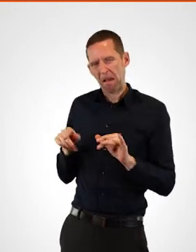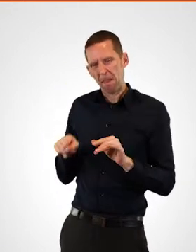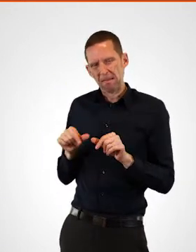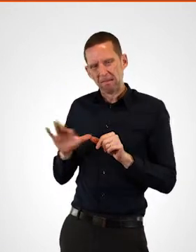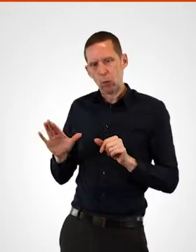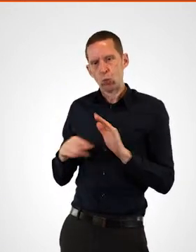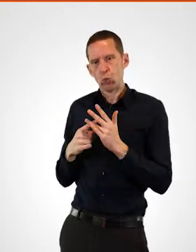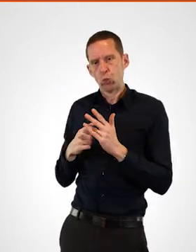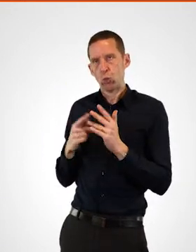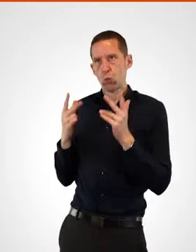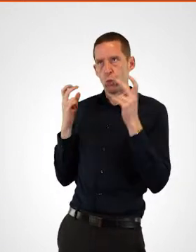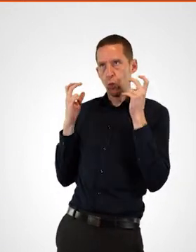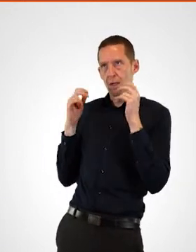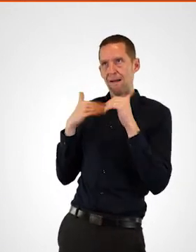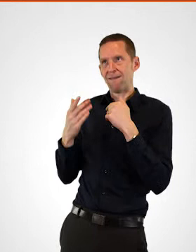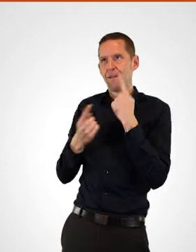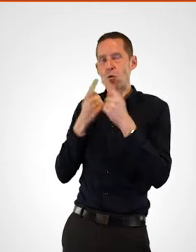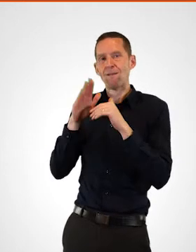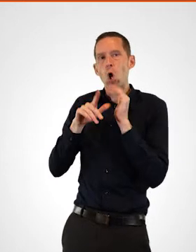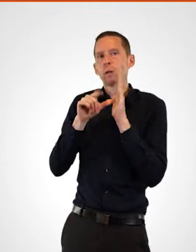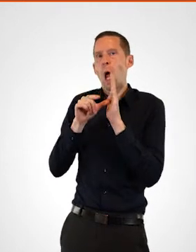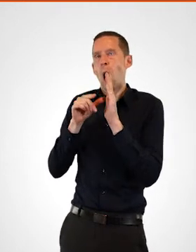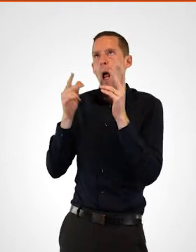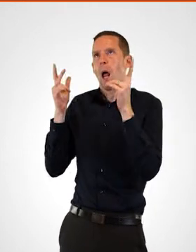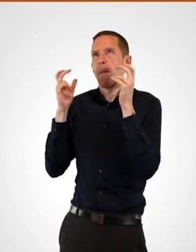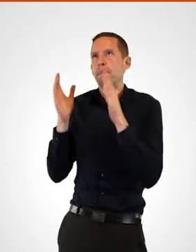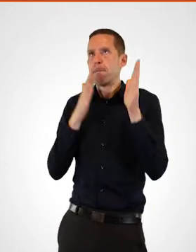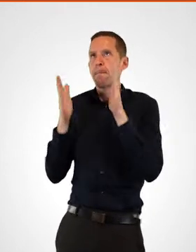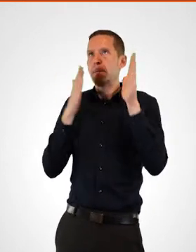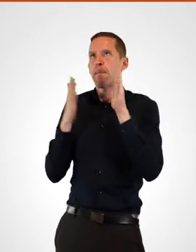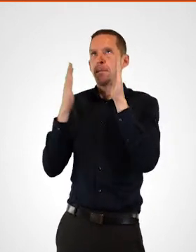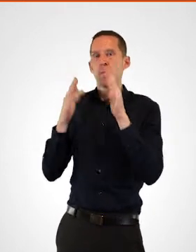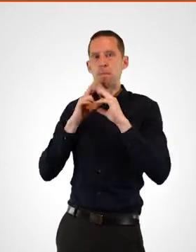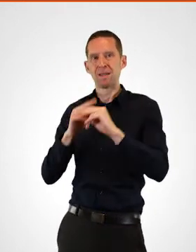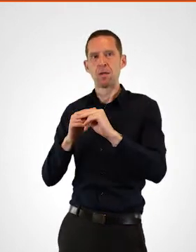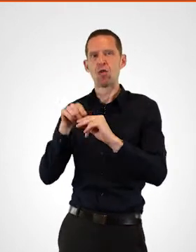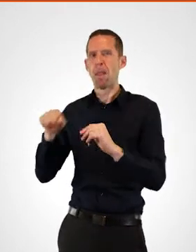in providing information about time-varying formant structure of speech, which is so important